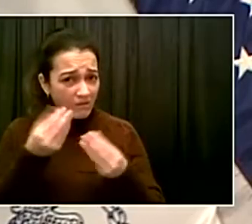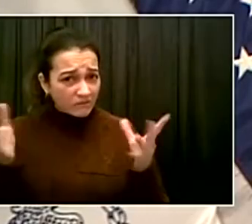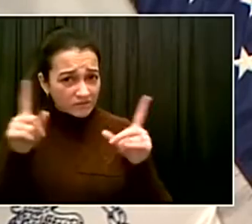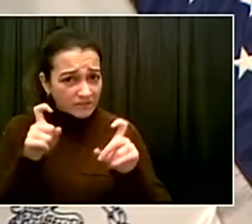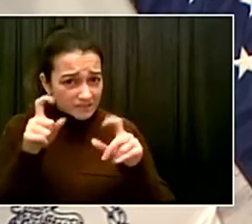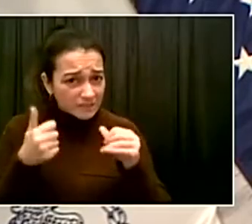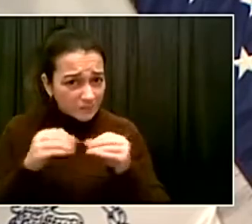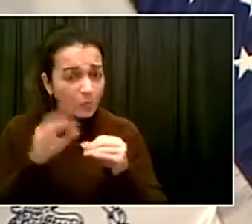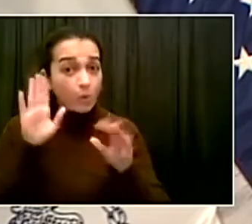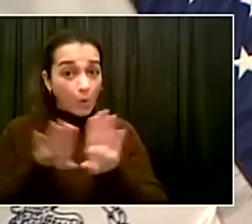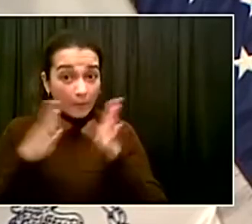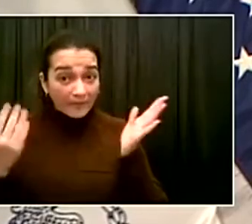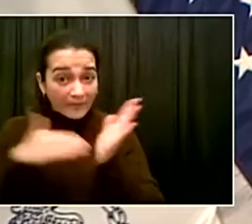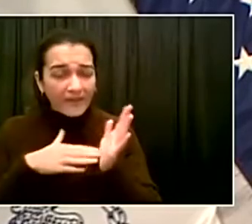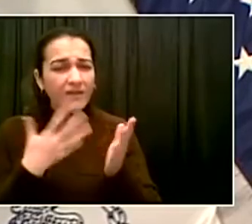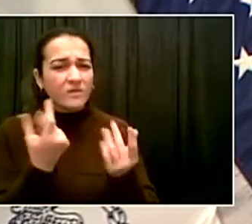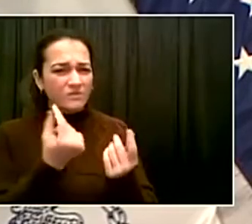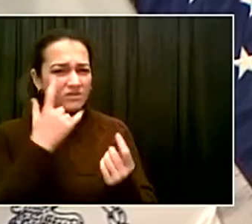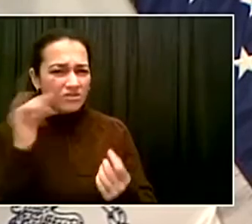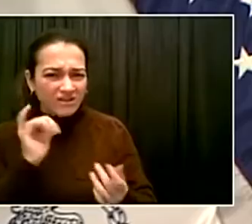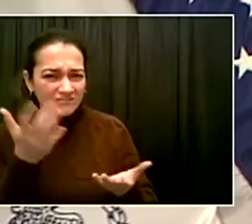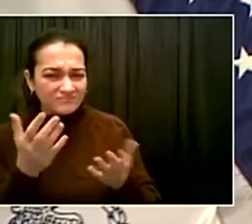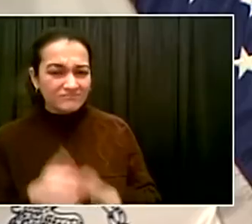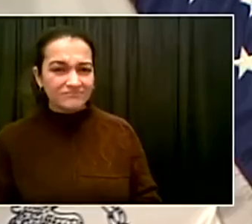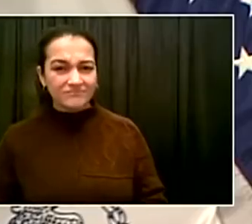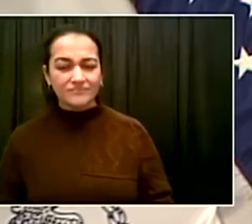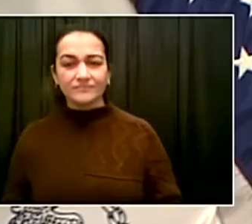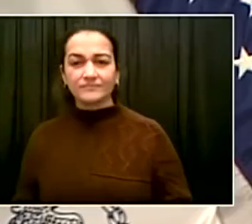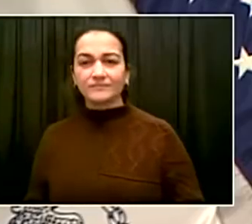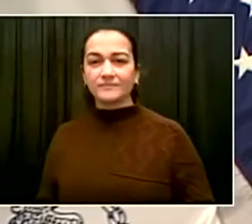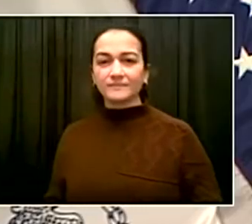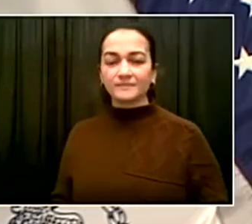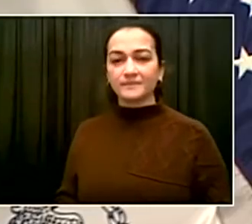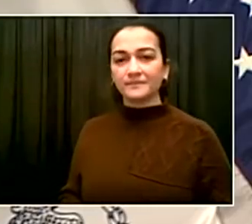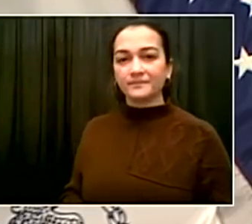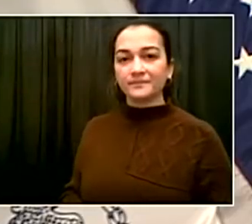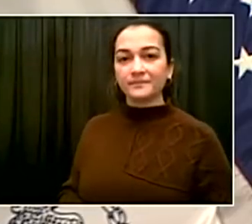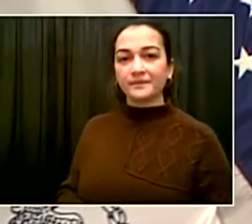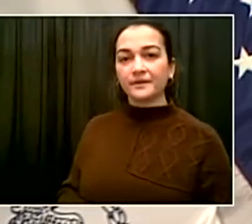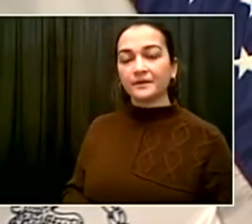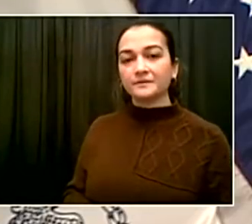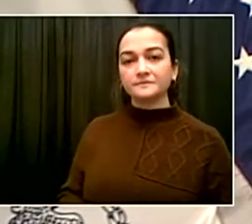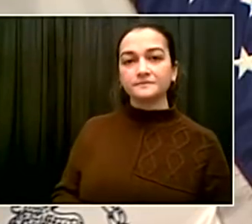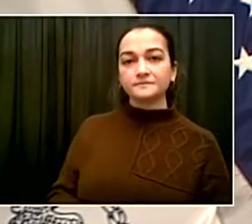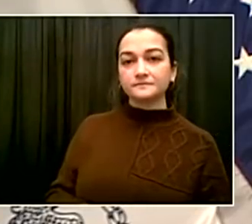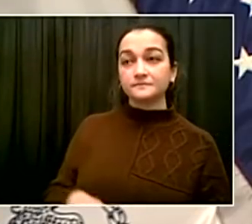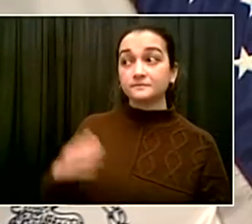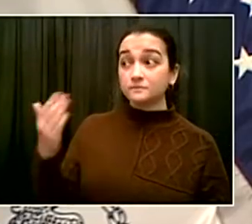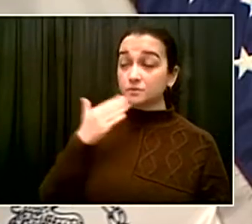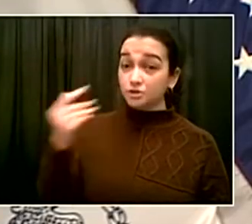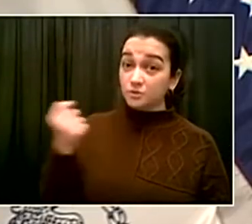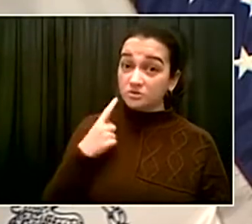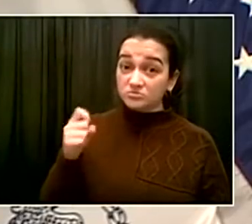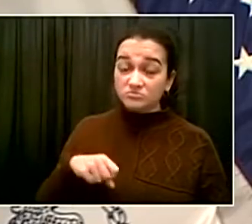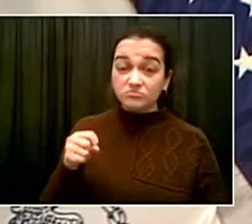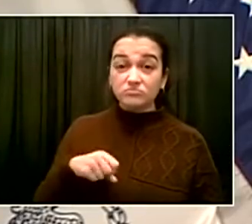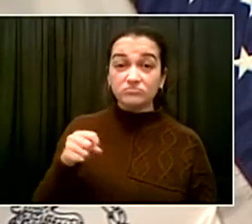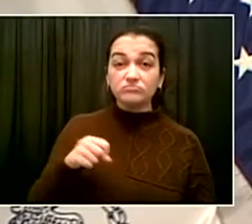TO HELP FIND AND BOOK TESTS. THAT'S NOT AN OPTION ANYMORE. I DON'T KNOW IF THEY ARE CLOSED, BUT MANY OF THEM ARE.